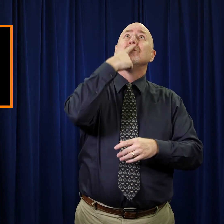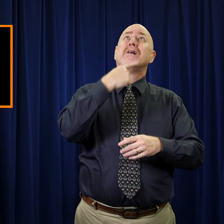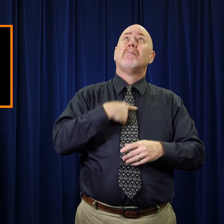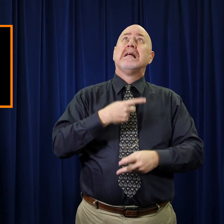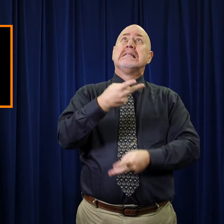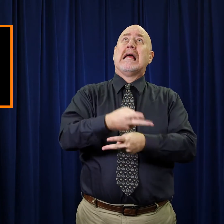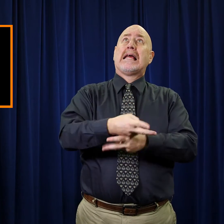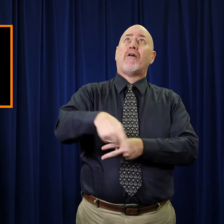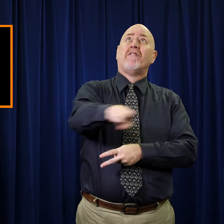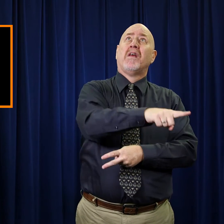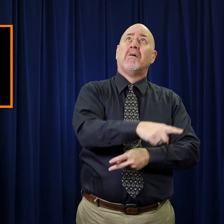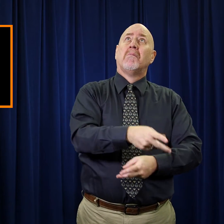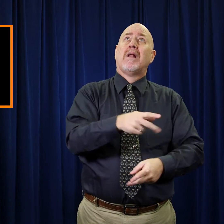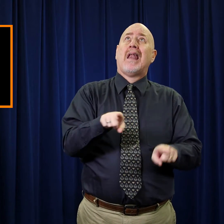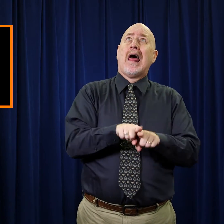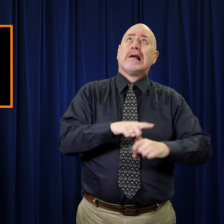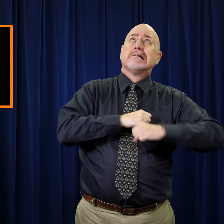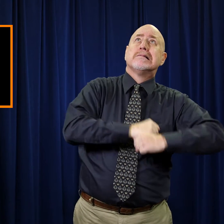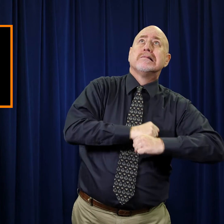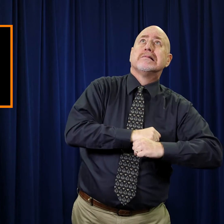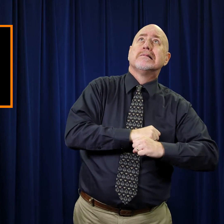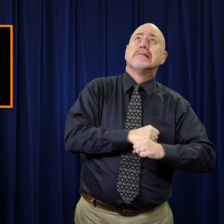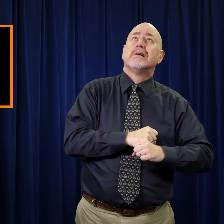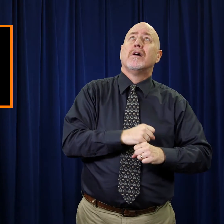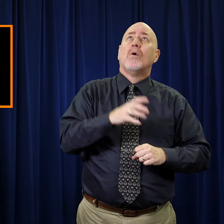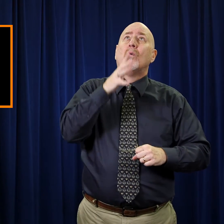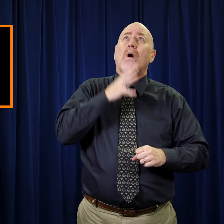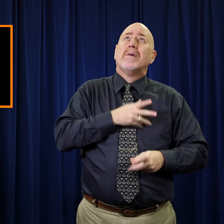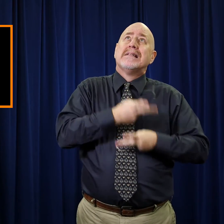that you should say to me, 'Carry them in your bosom as a guardian carries a